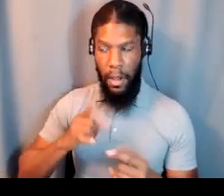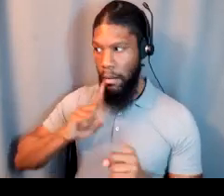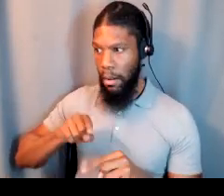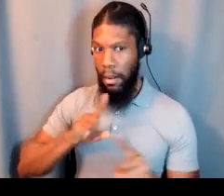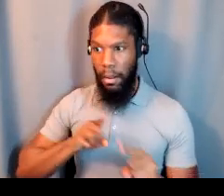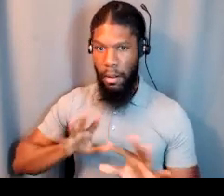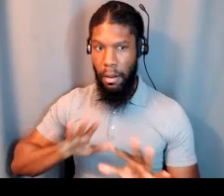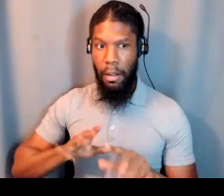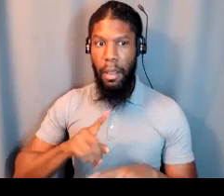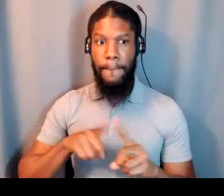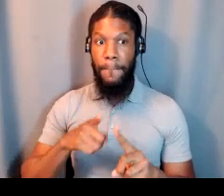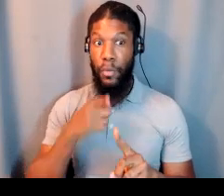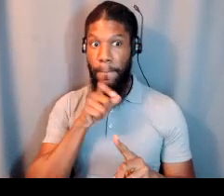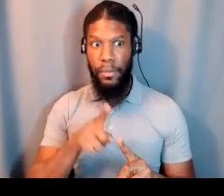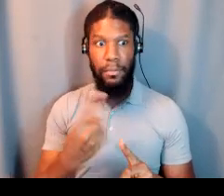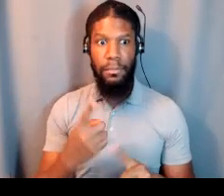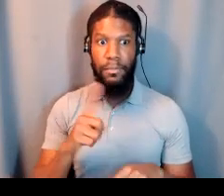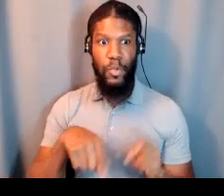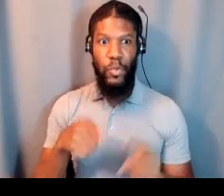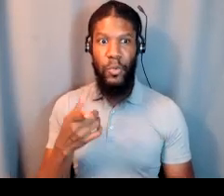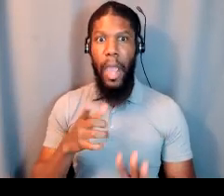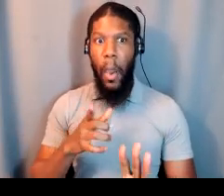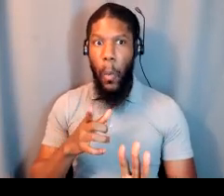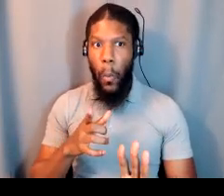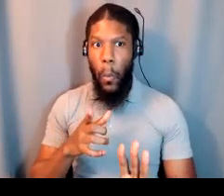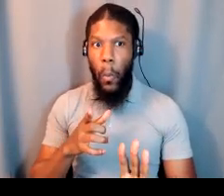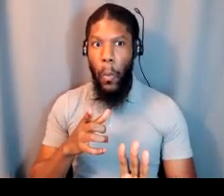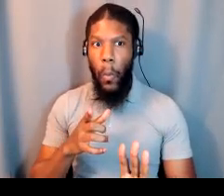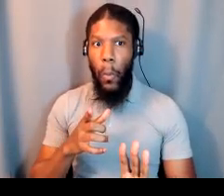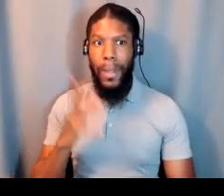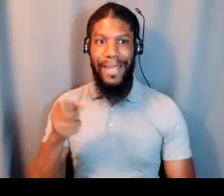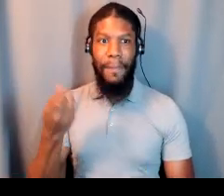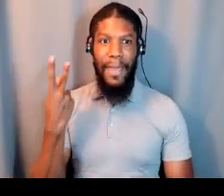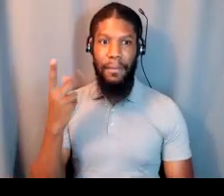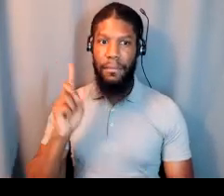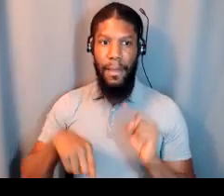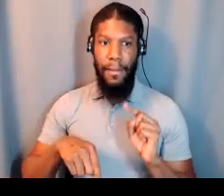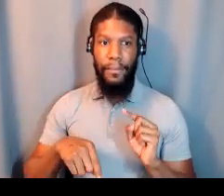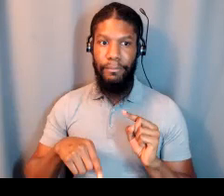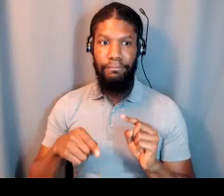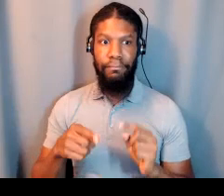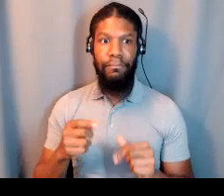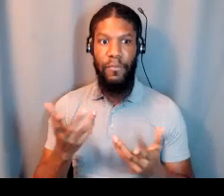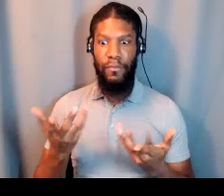As a reader, a consultant can digest and think through what s working and what s not without an audience present and can revise and edit their comments